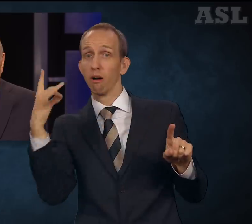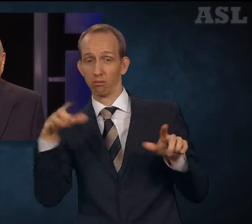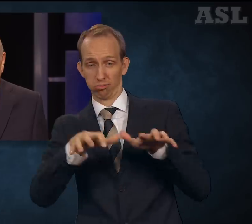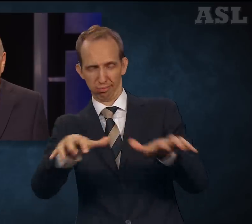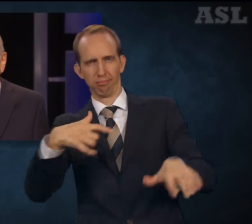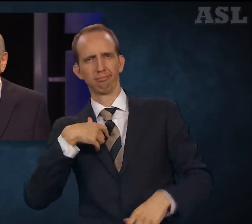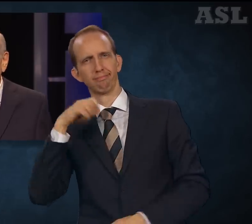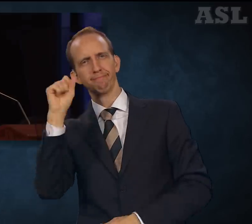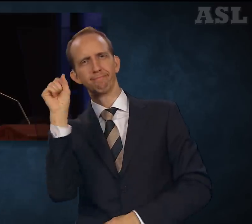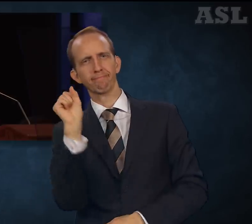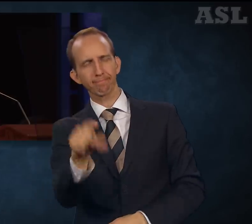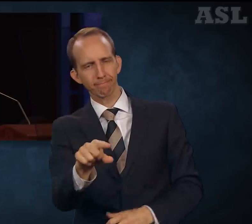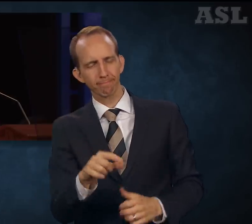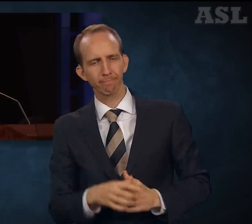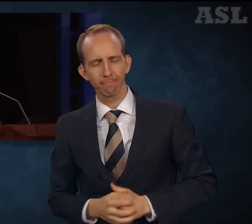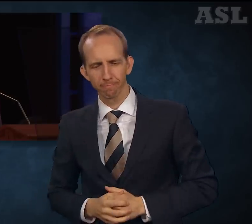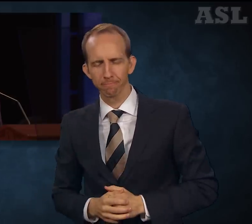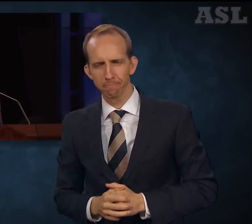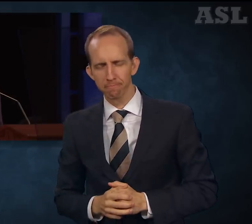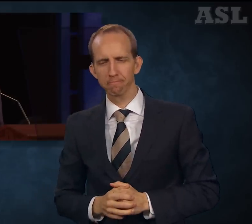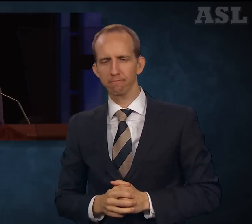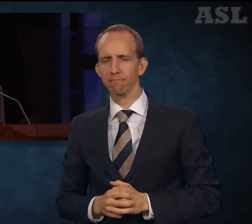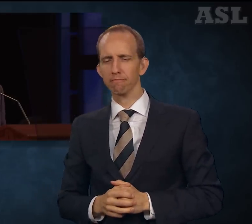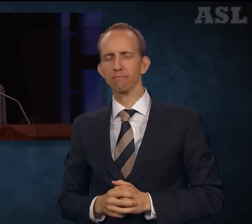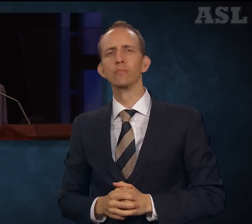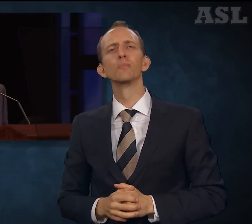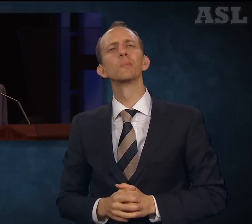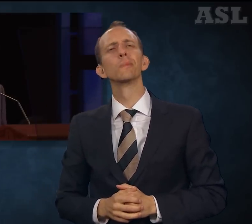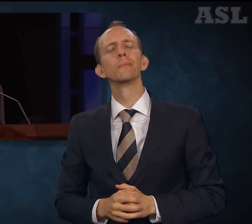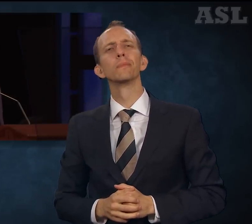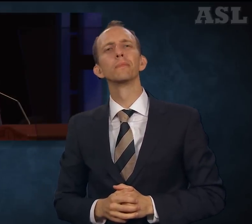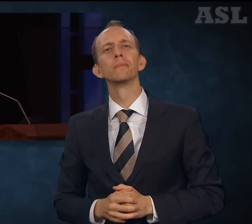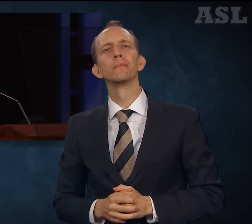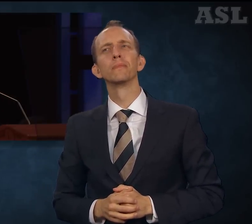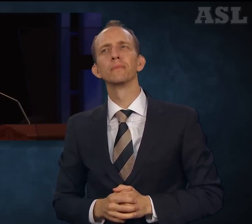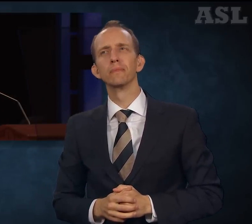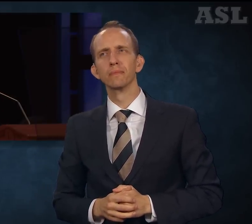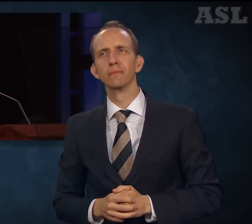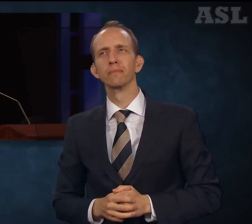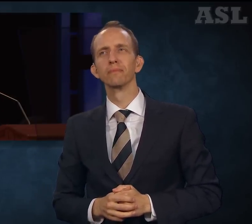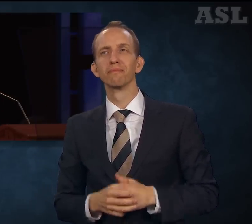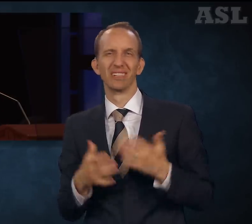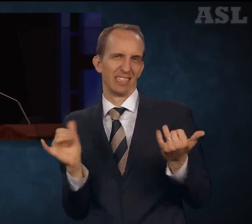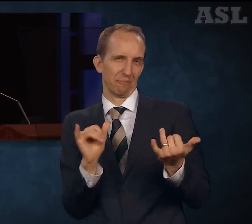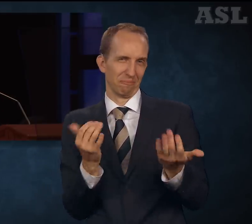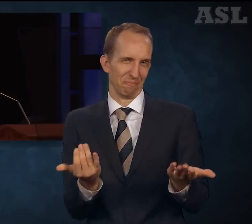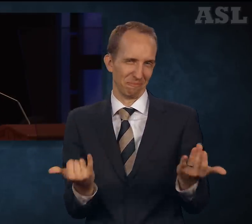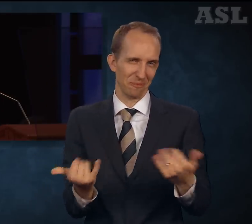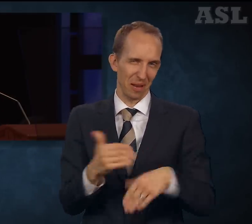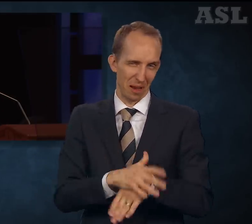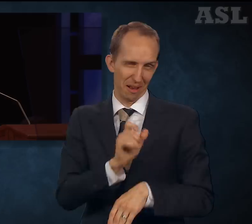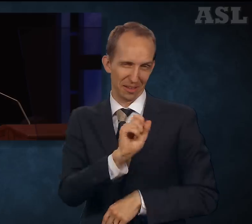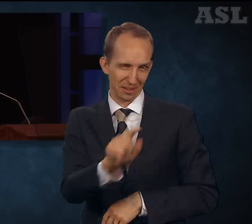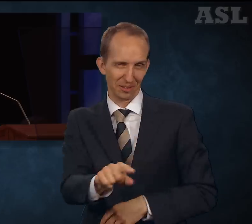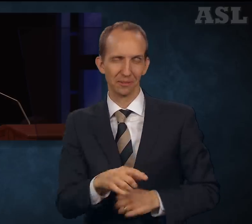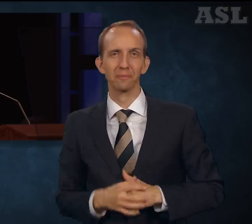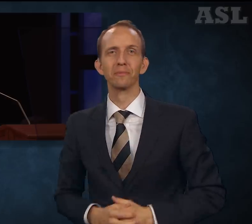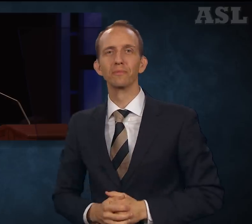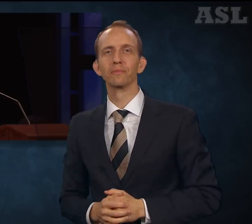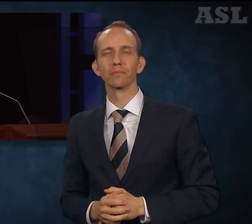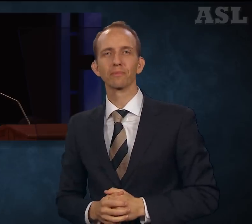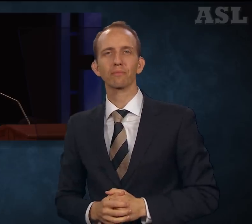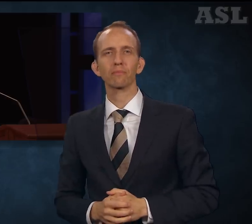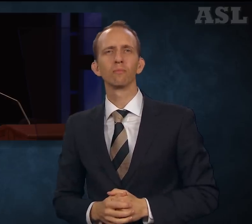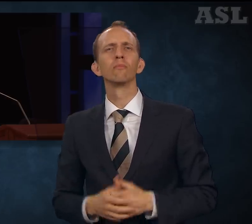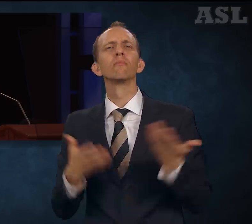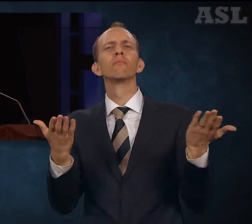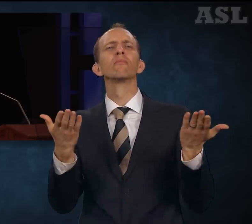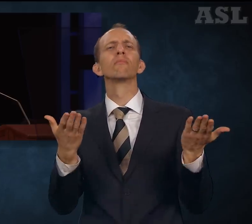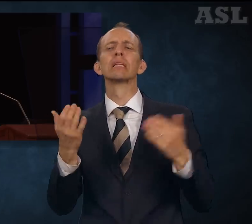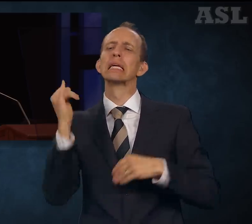12 TO 18.